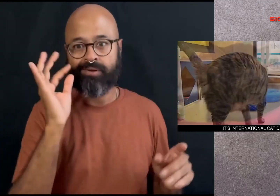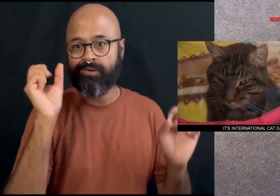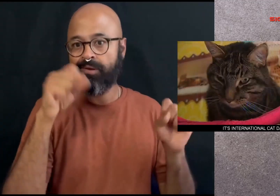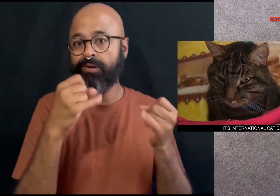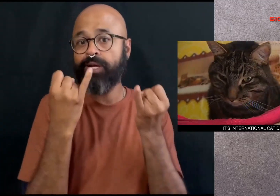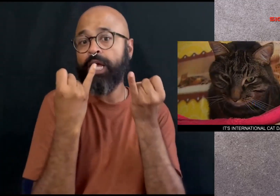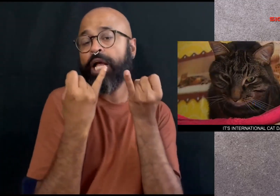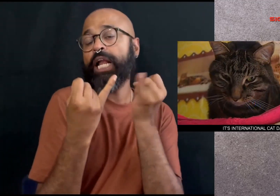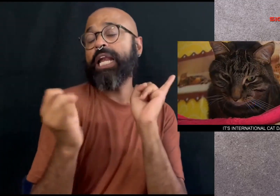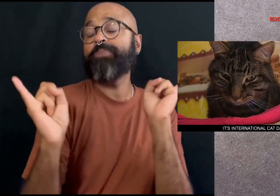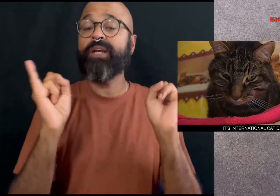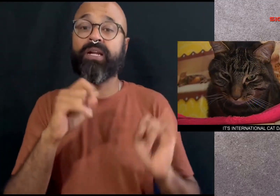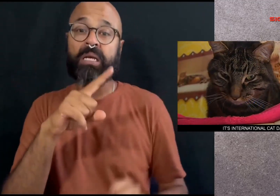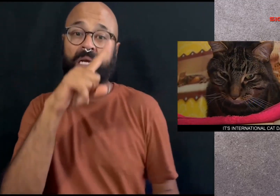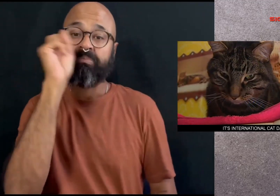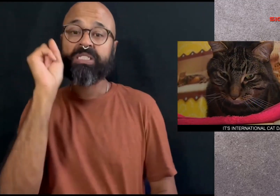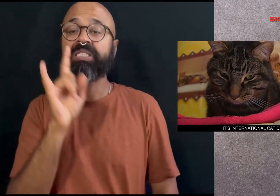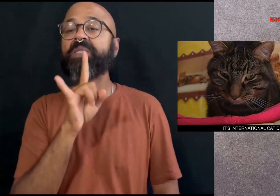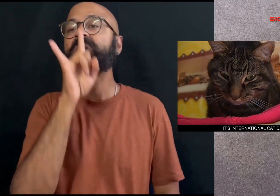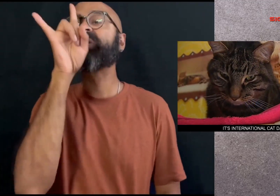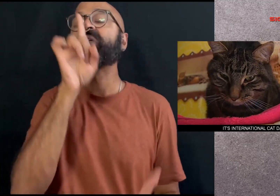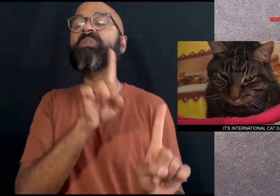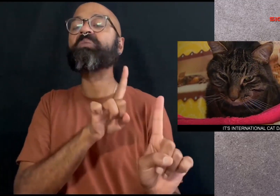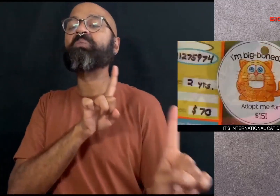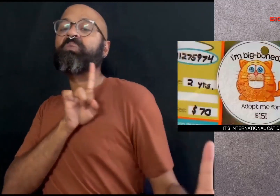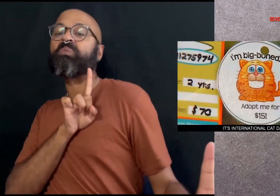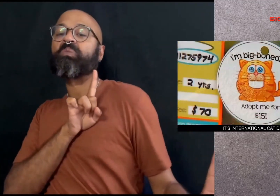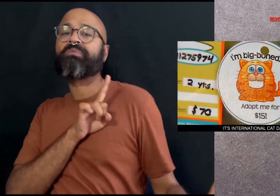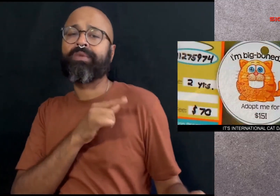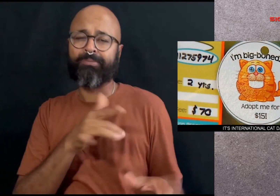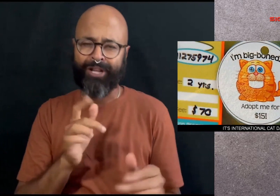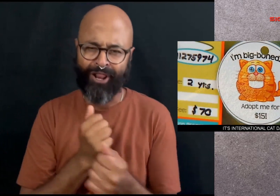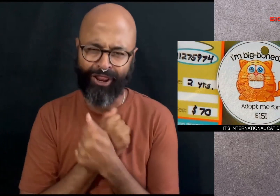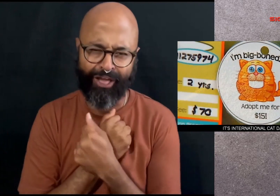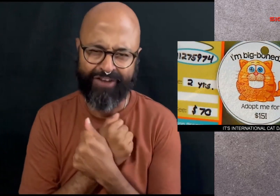mysterious, and standoffish, but lovable at the same time.